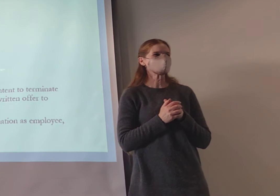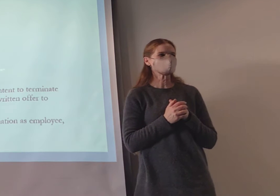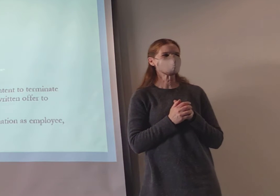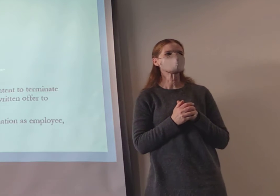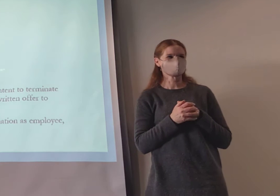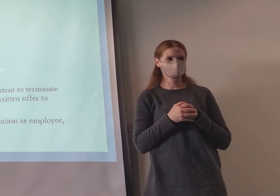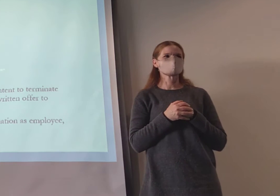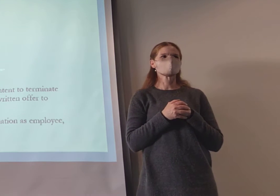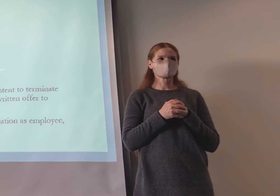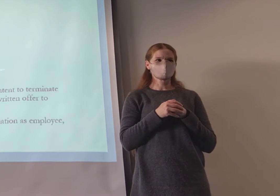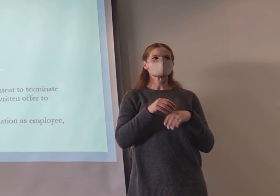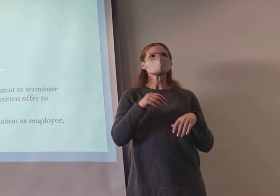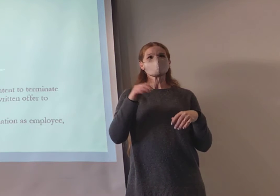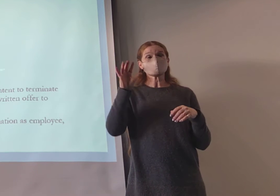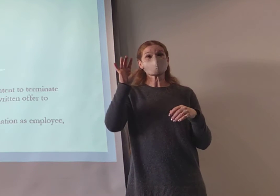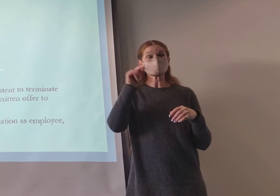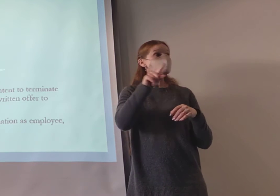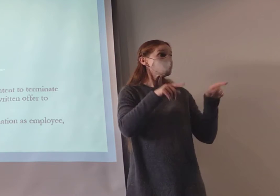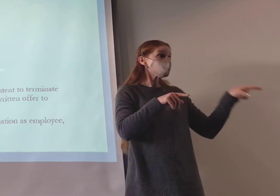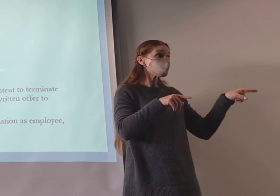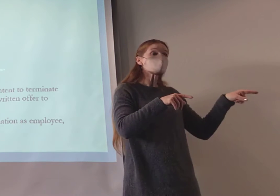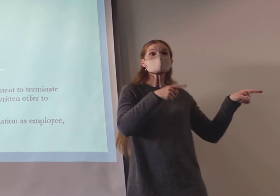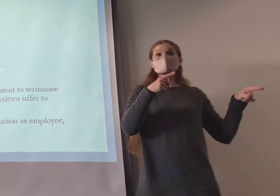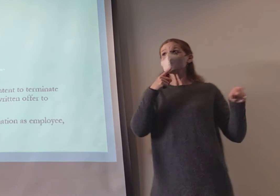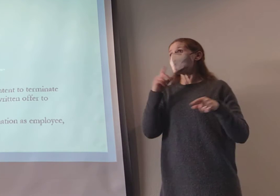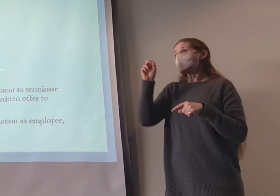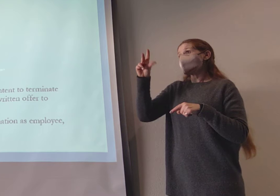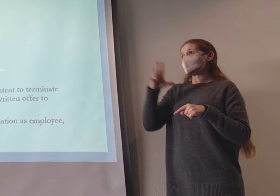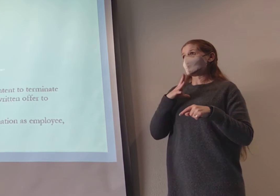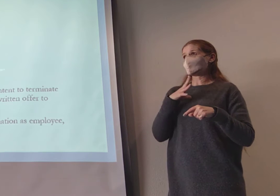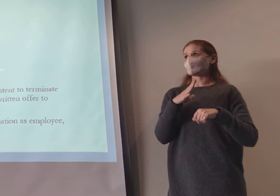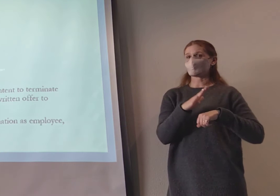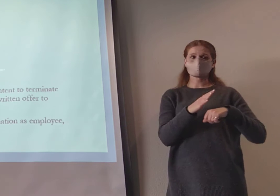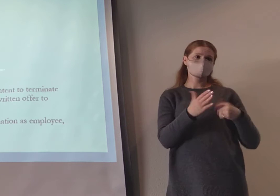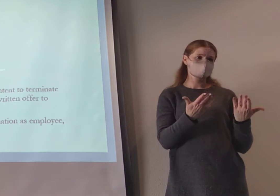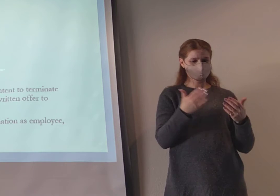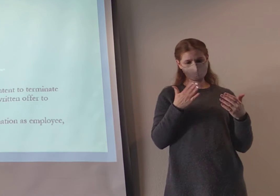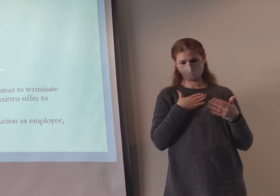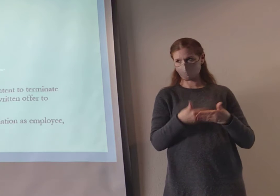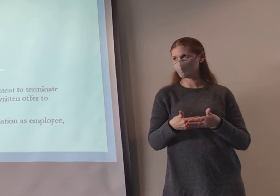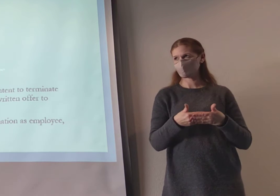So if the tenant gets rid of the pet, the landlord cannot evict them.